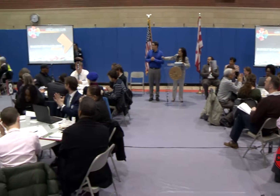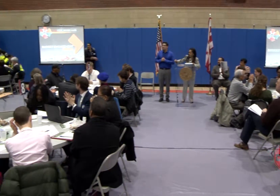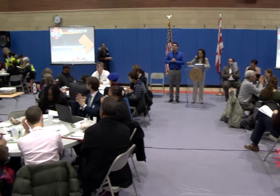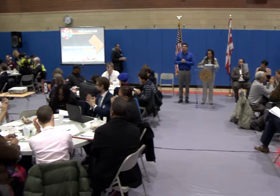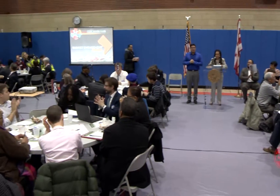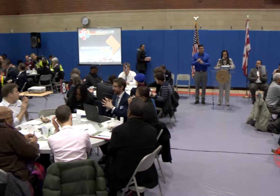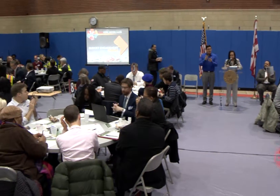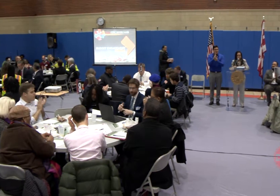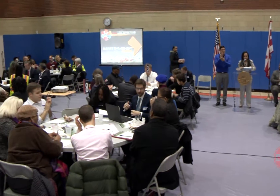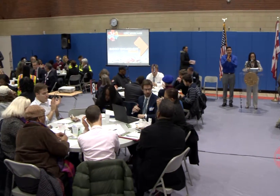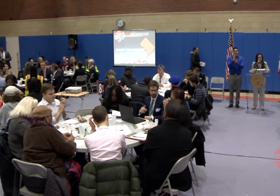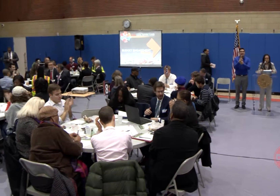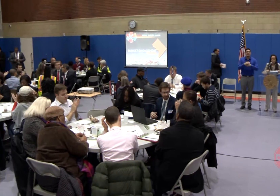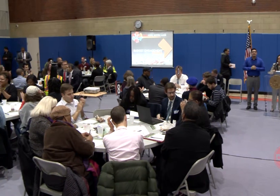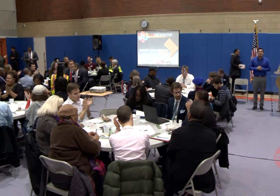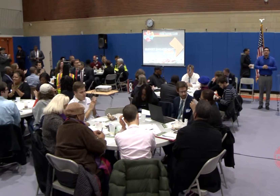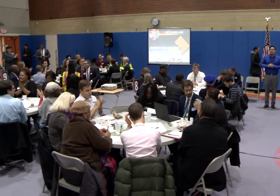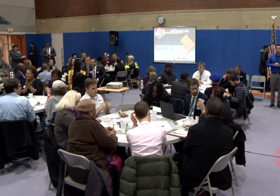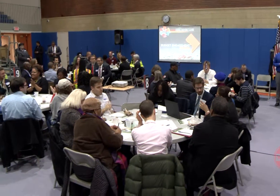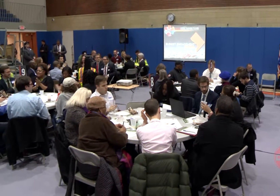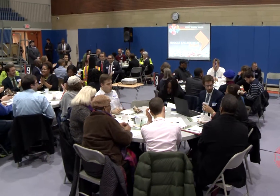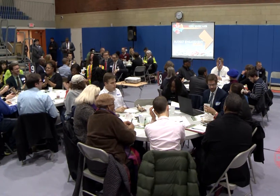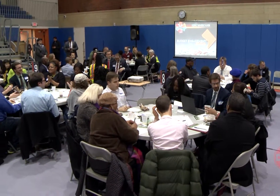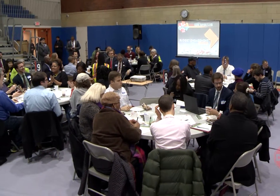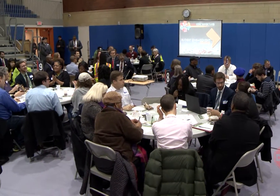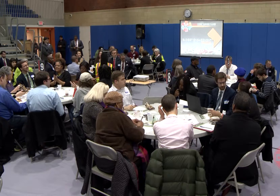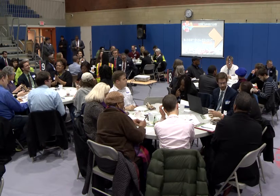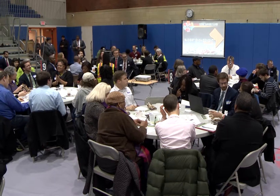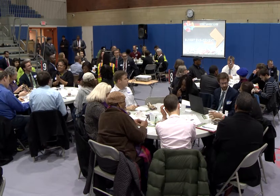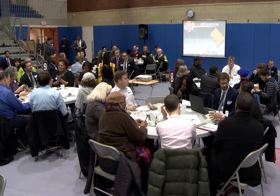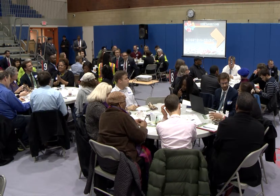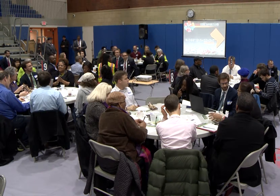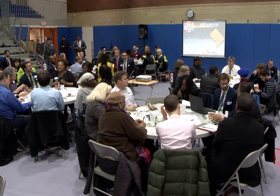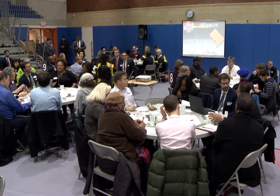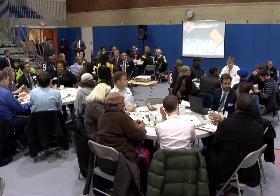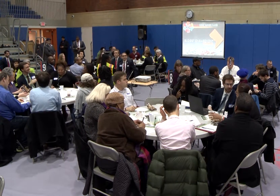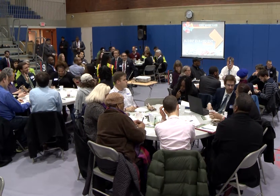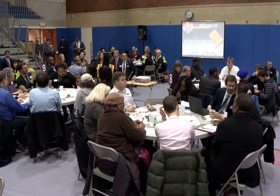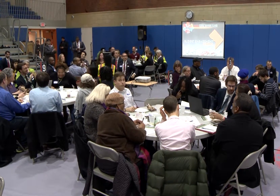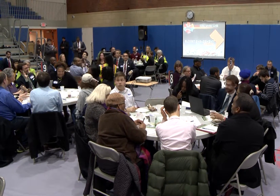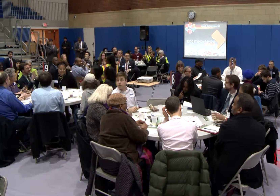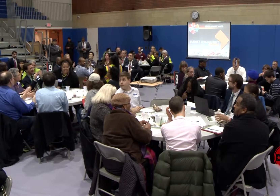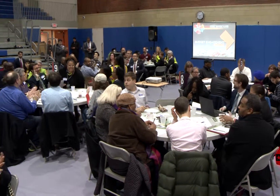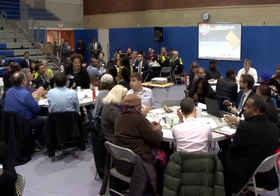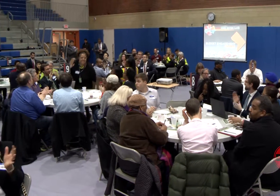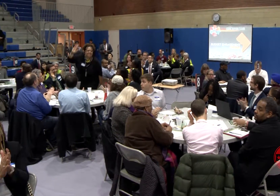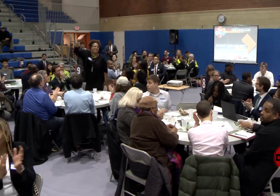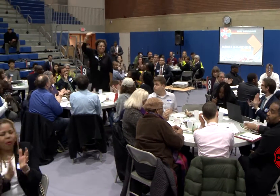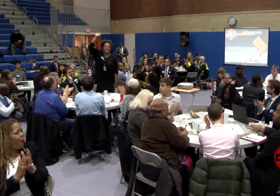ALL RIGHT. WE HAVE DEPUTY MAYOR SNOWDEN.